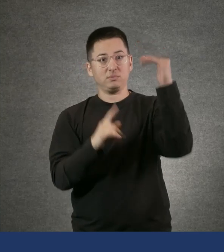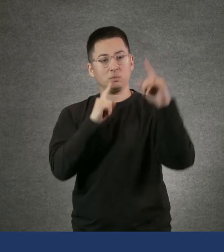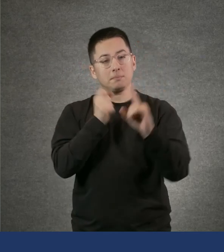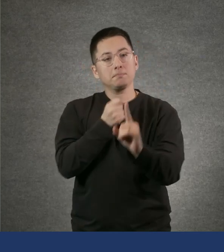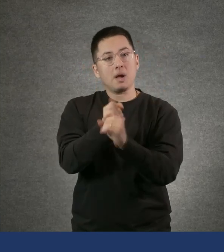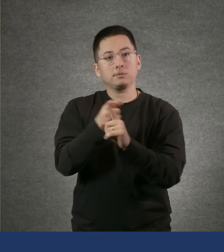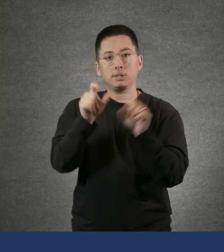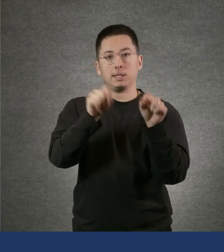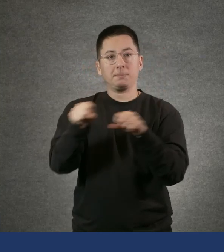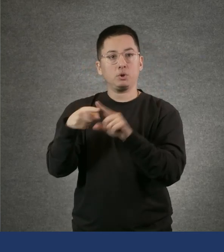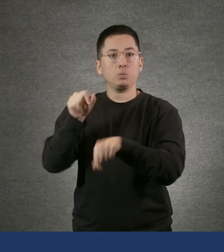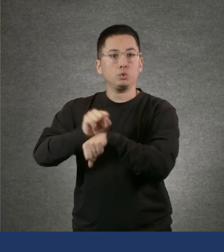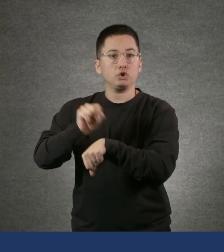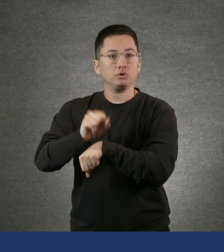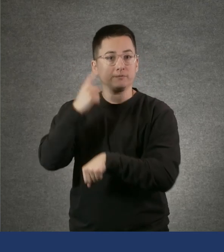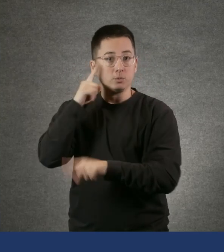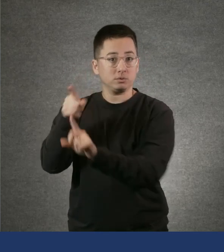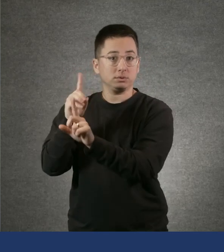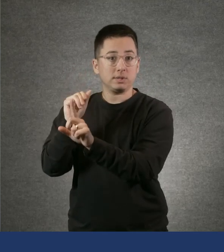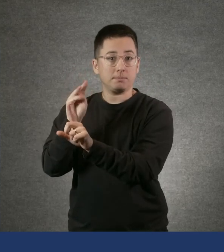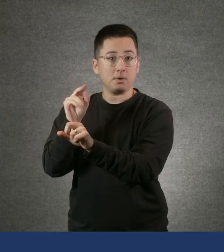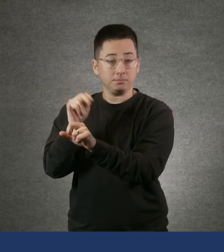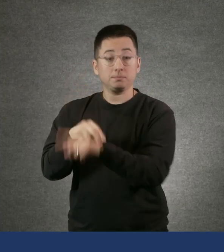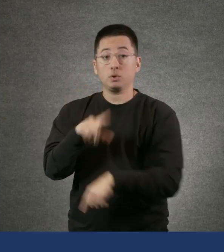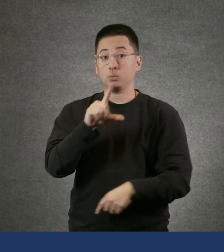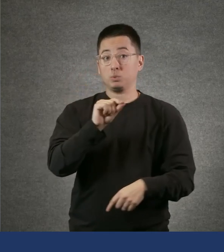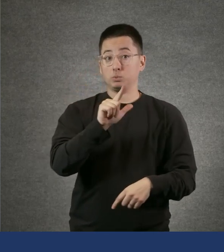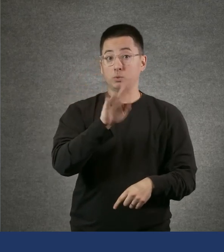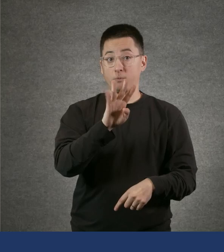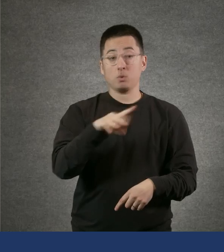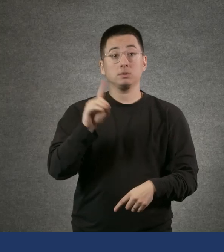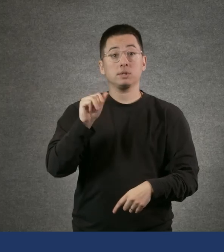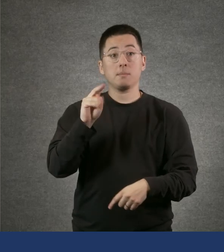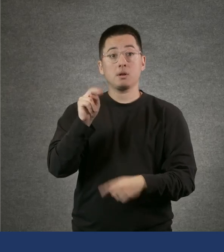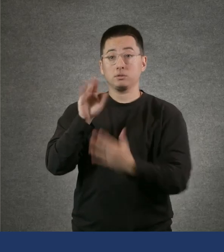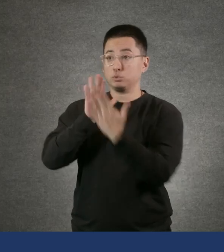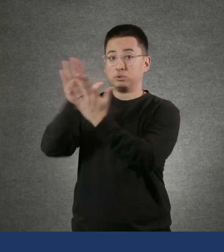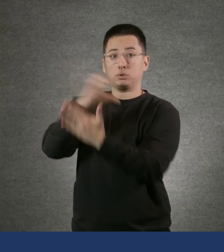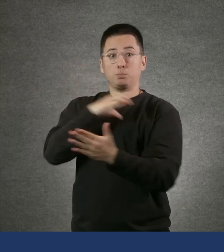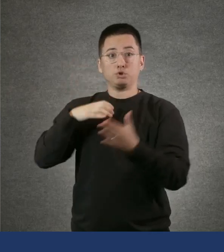of Human Services, offering solutions to the home care crisis,